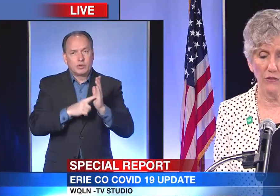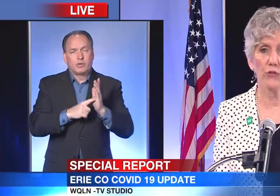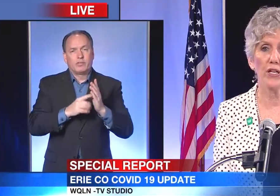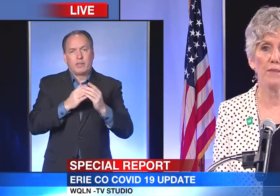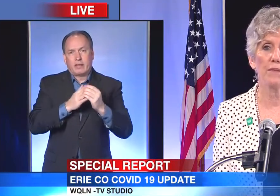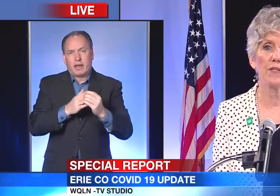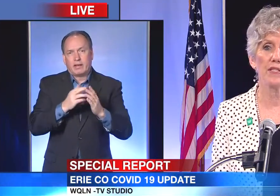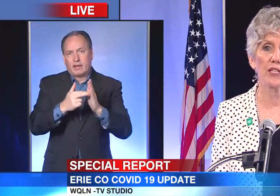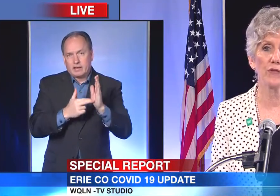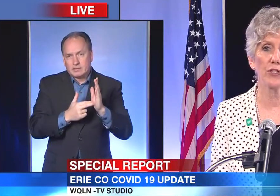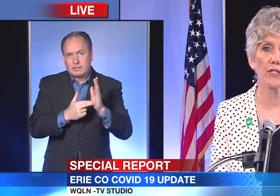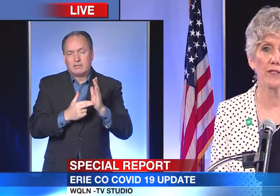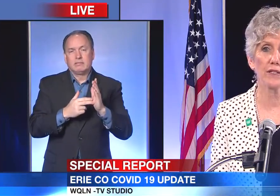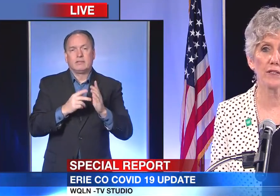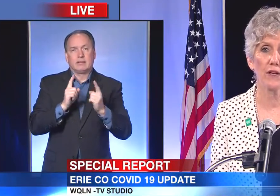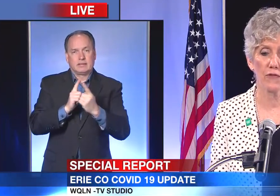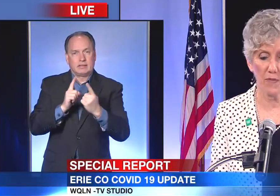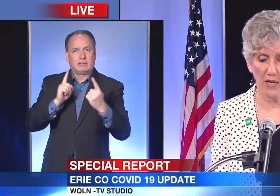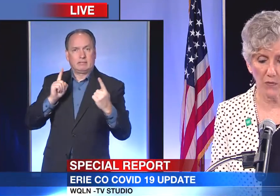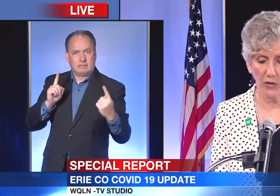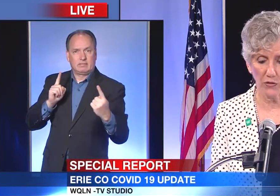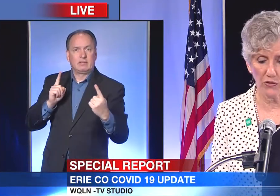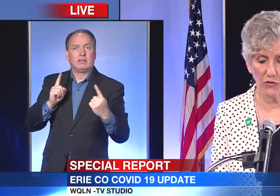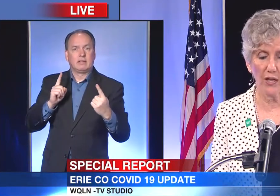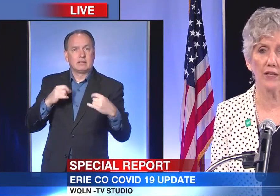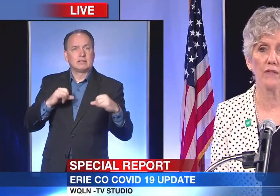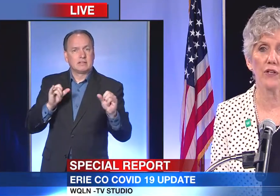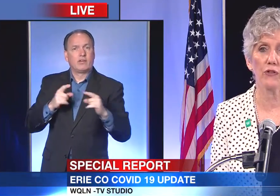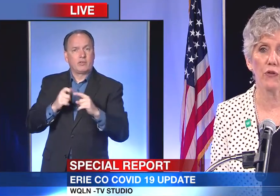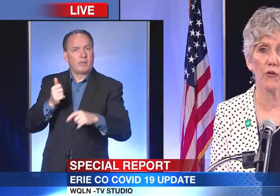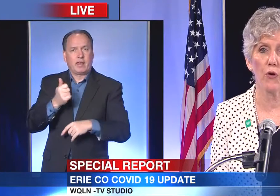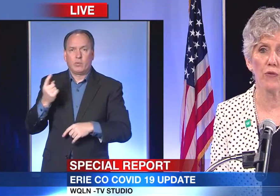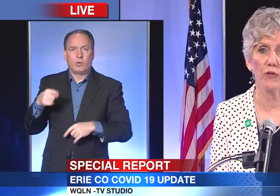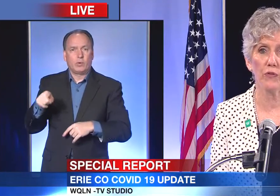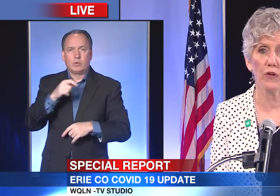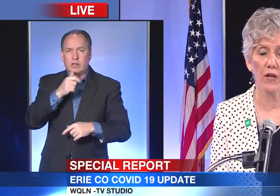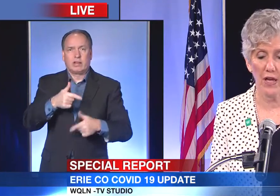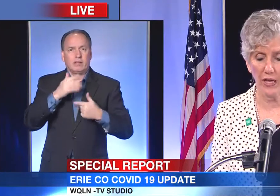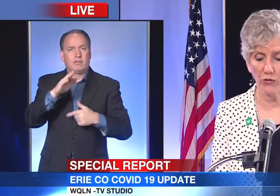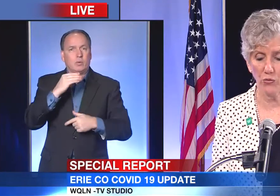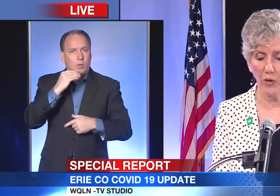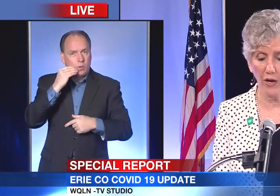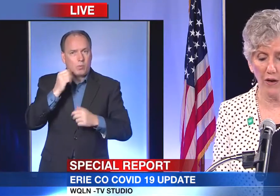PATRONS USING THIS SERVICE OBSERVE THE GUIDELINES TO KEEP SIX-FOOT DISTANCE FROM ANYONE